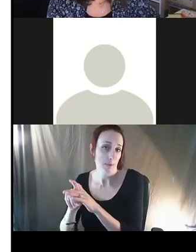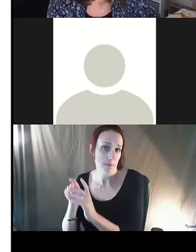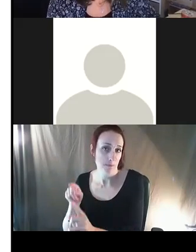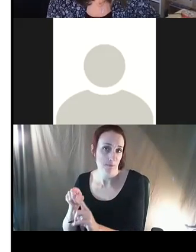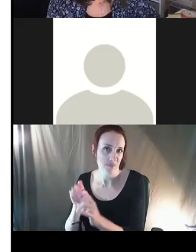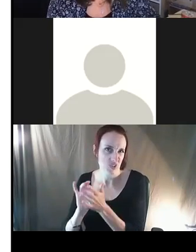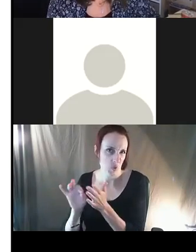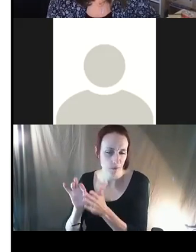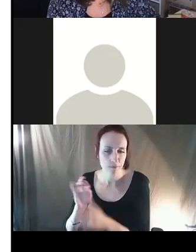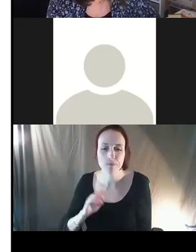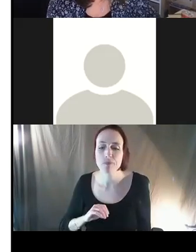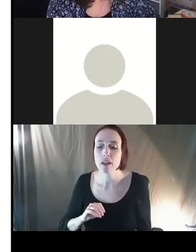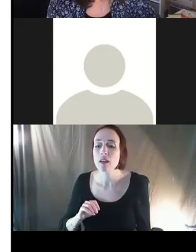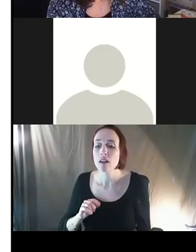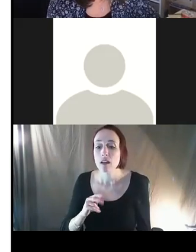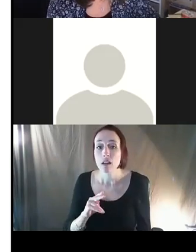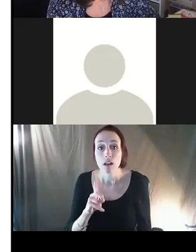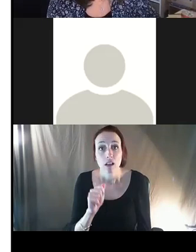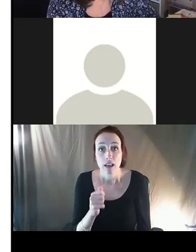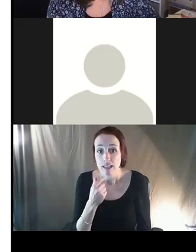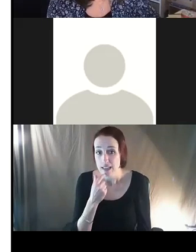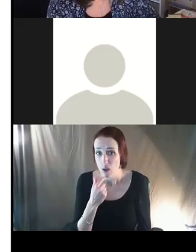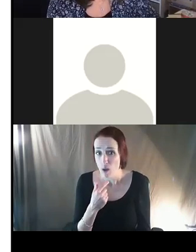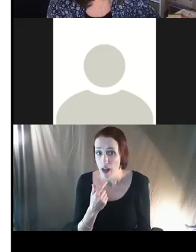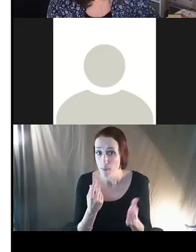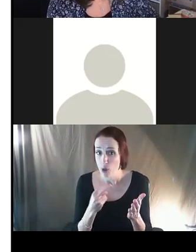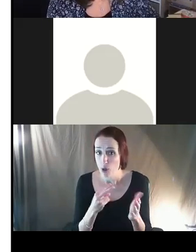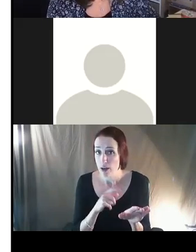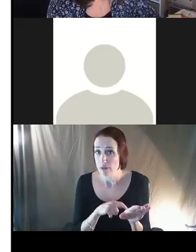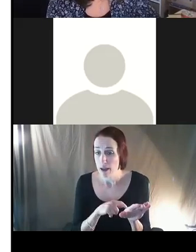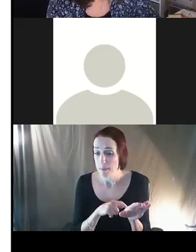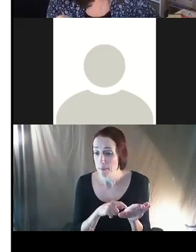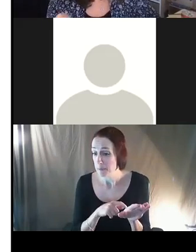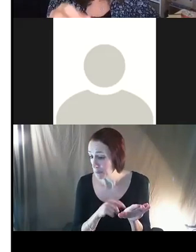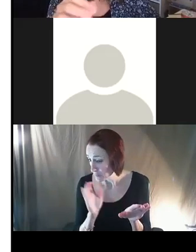Glenda Sims: I think we may have time.